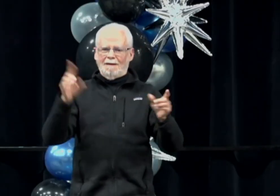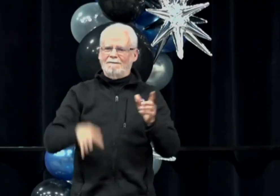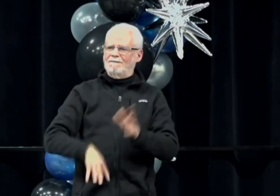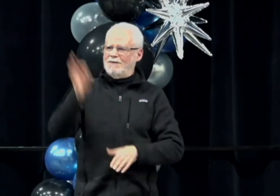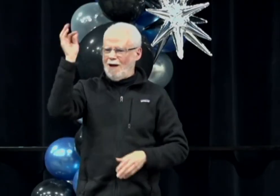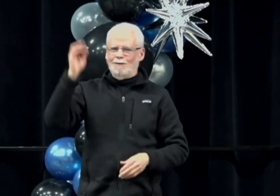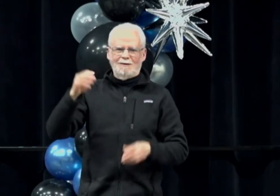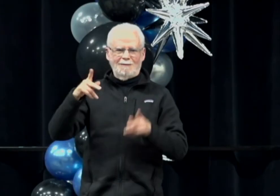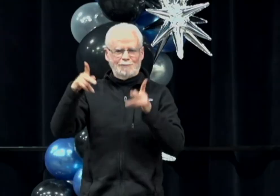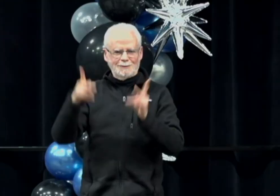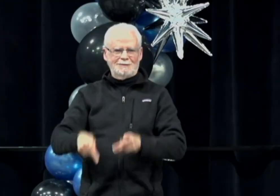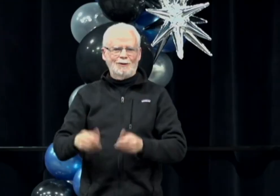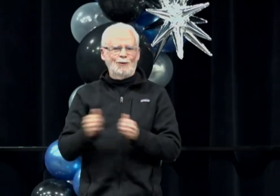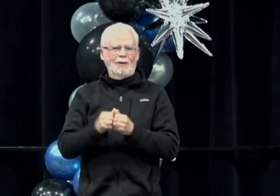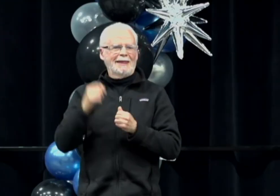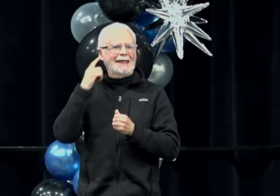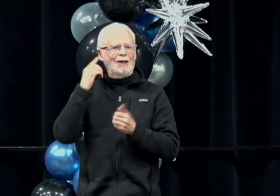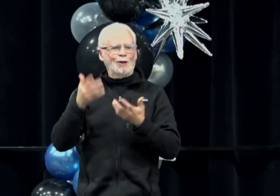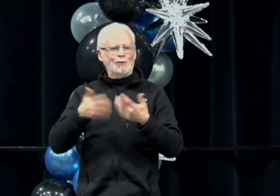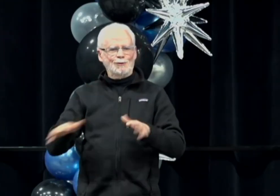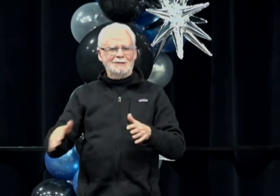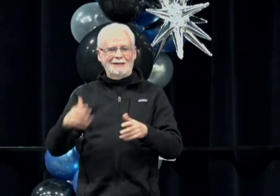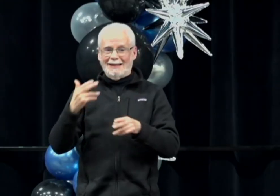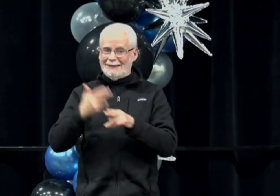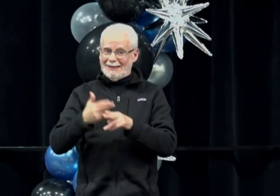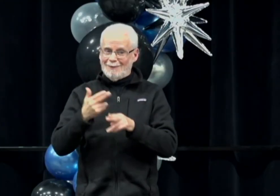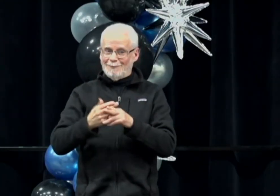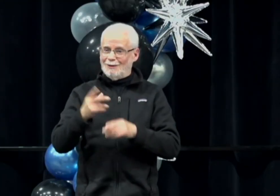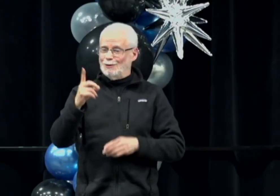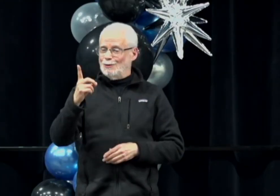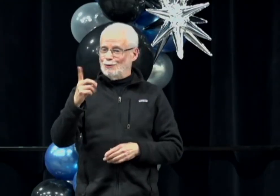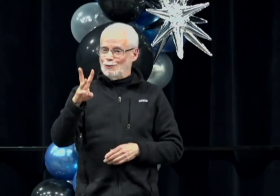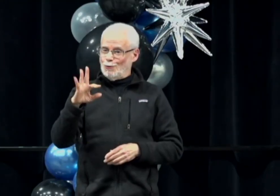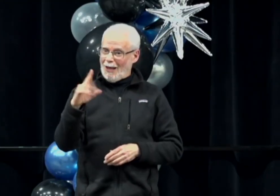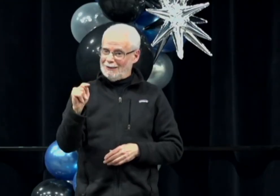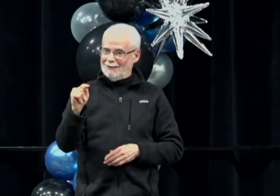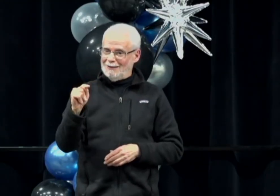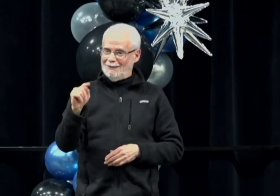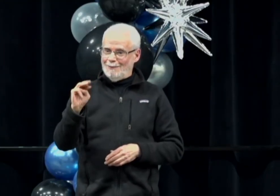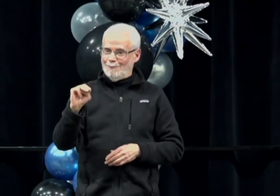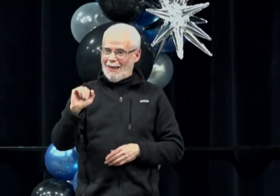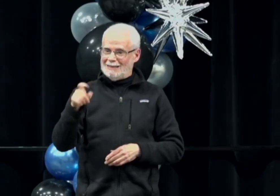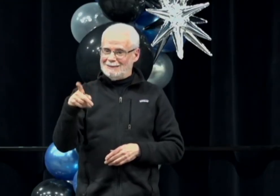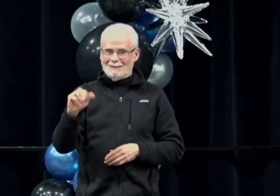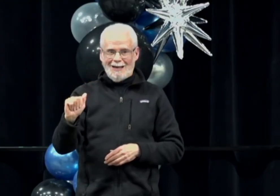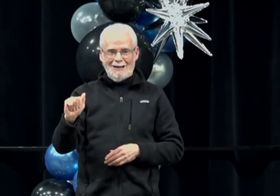to figure this out, and Deaf people gave the SPA a lot of input. Finally, they found a person